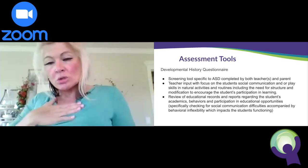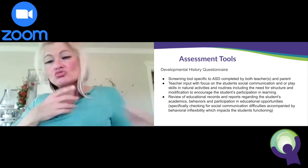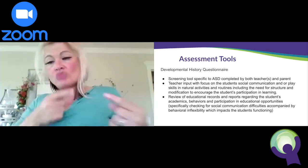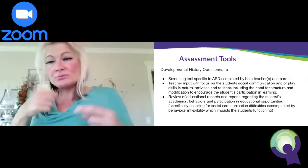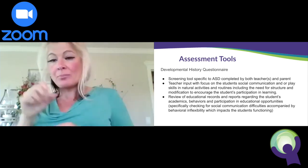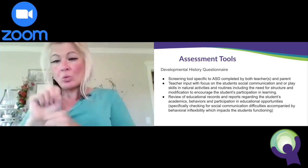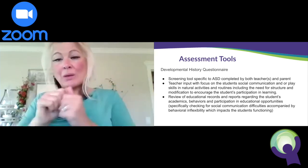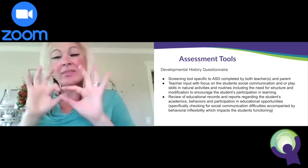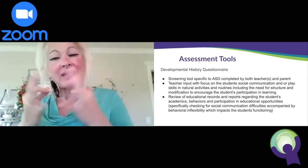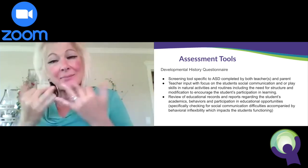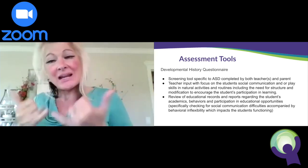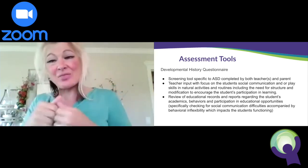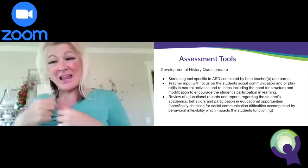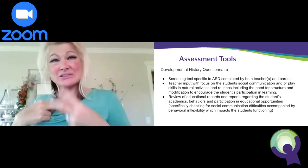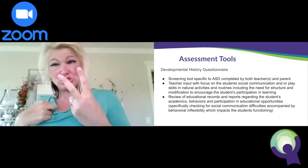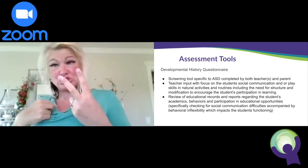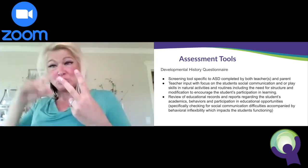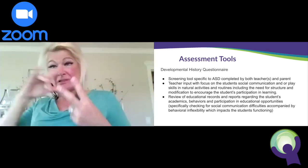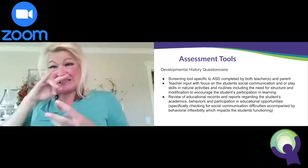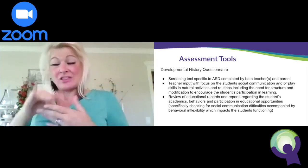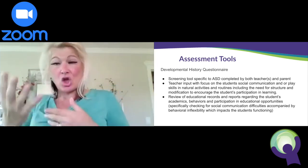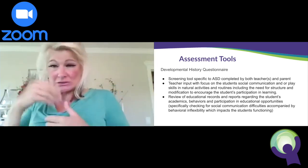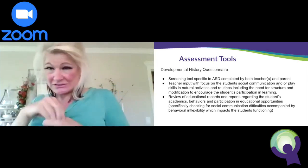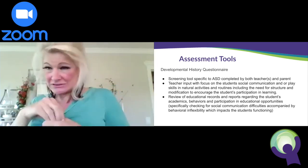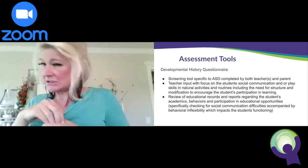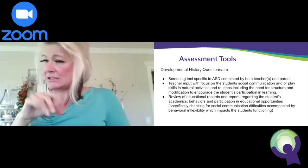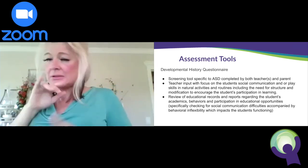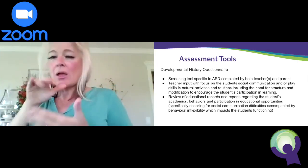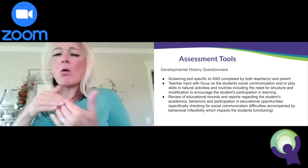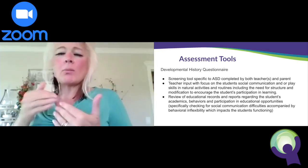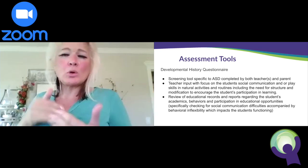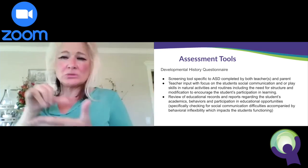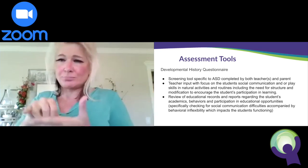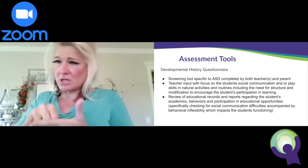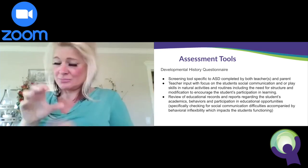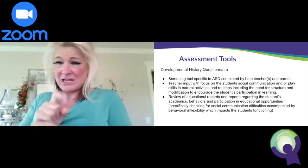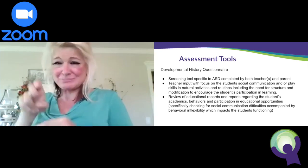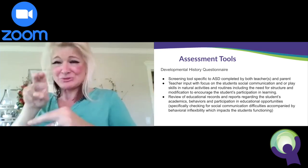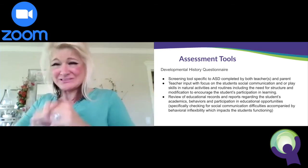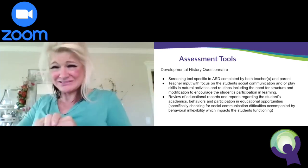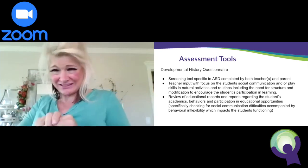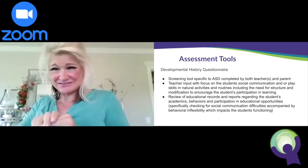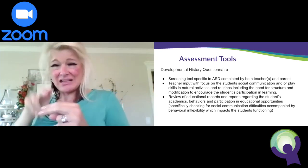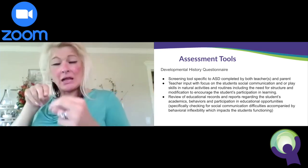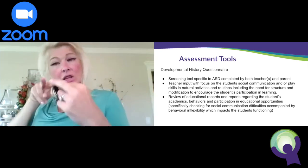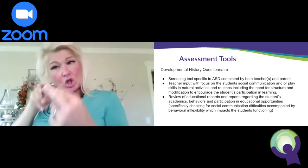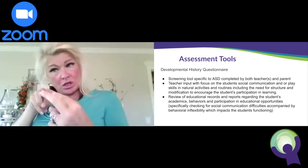they're with the teachers. But now with screens, working with two kids have autism